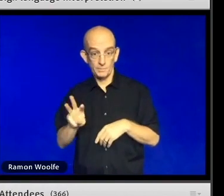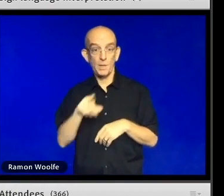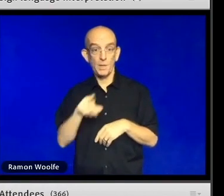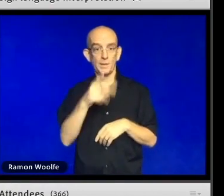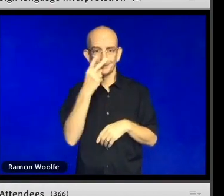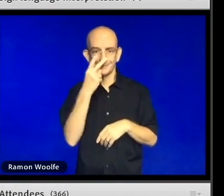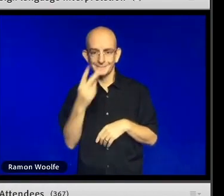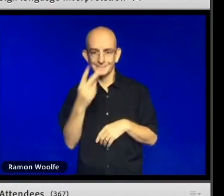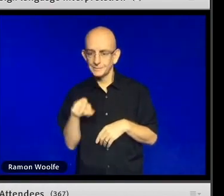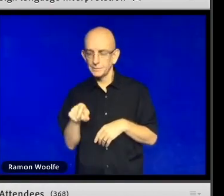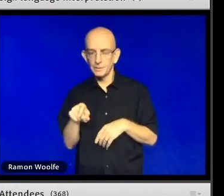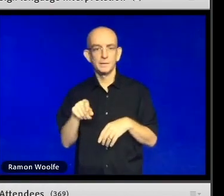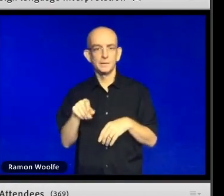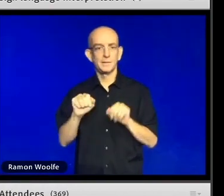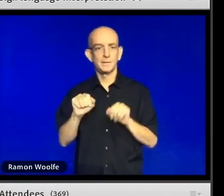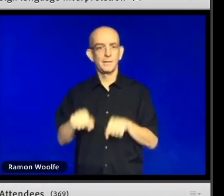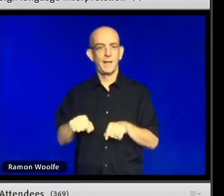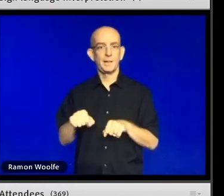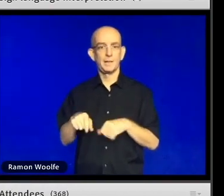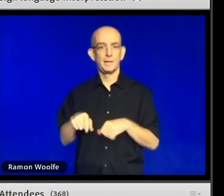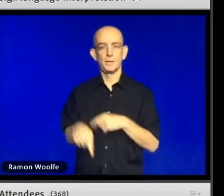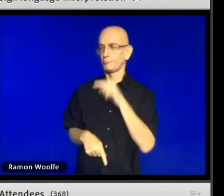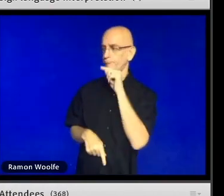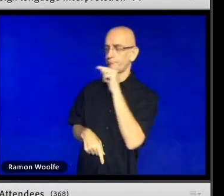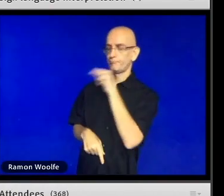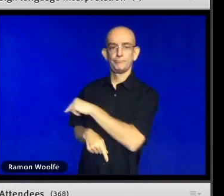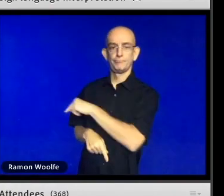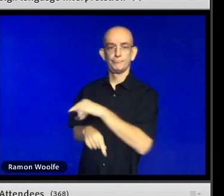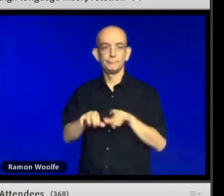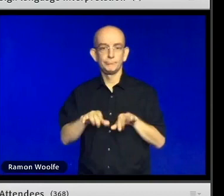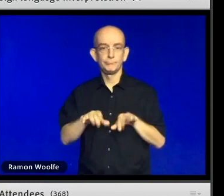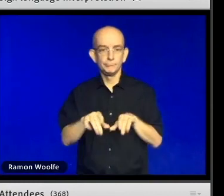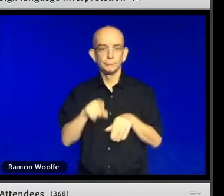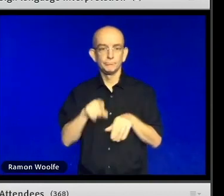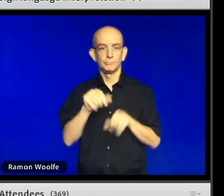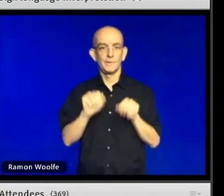see. We would like to open this session with personal